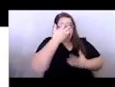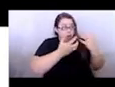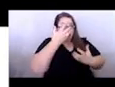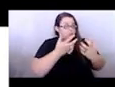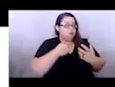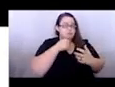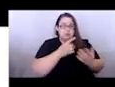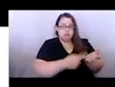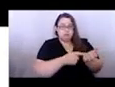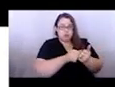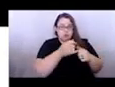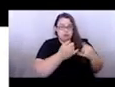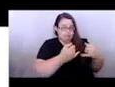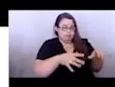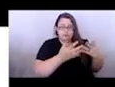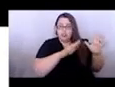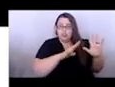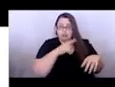I just said something and you dismissed me. Why?